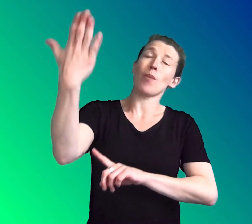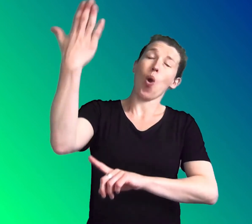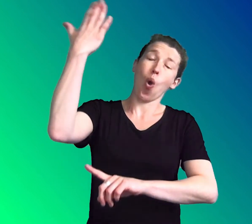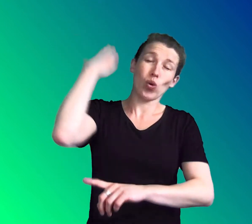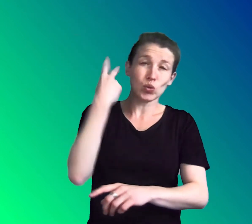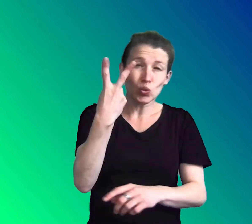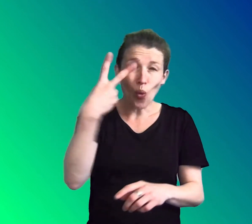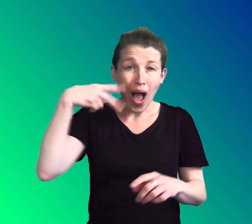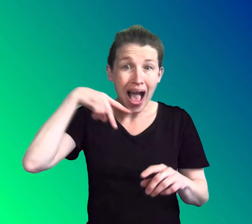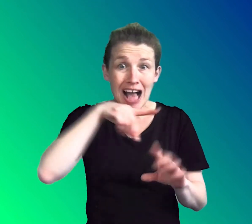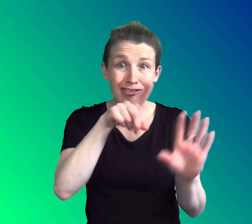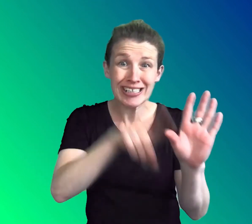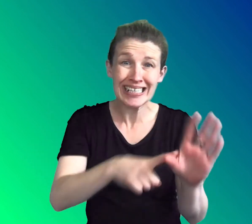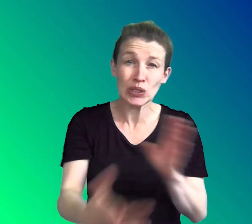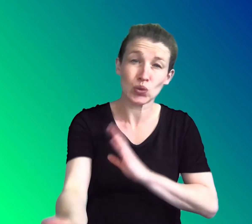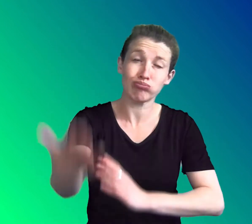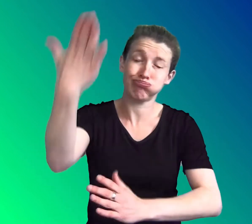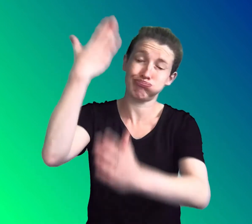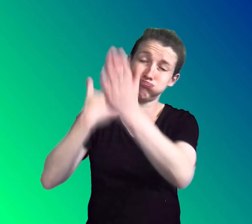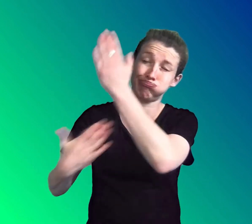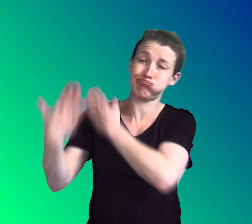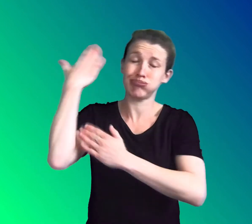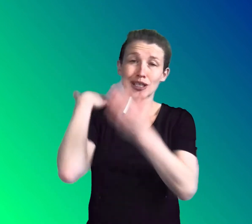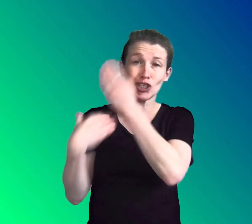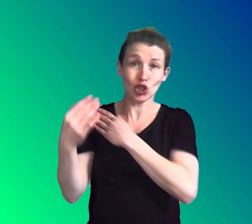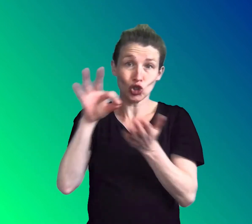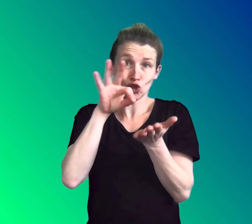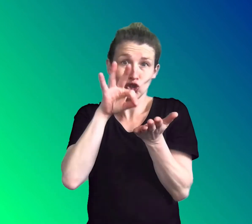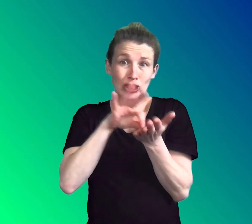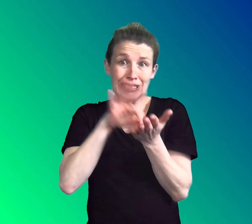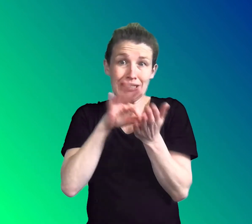In 2015, for the first time in a long time,